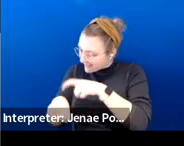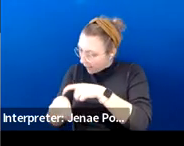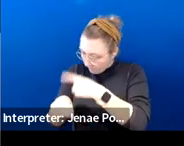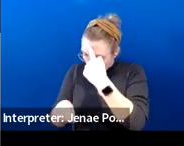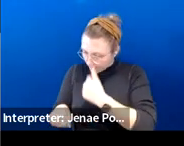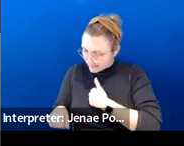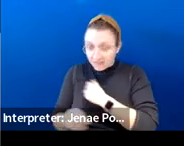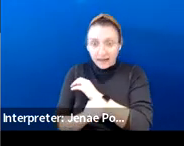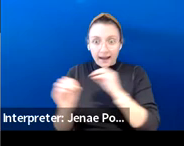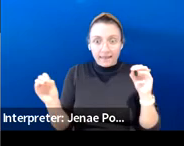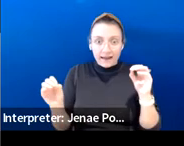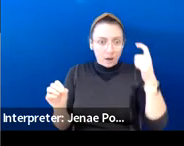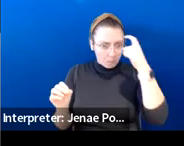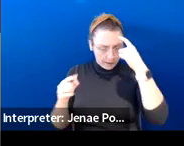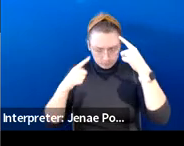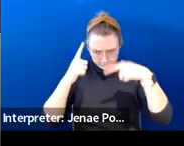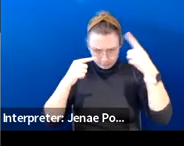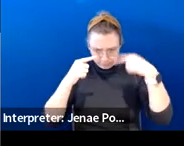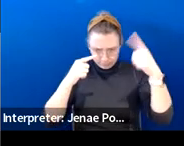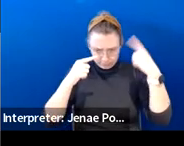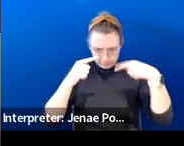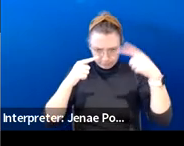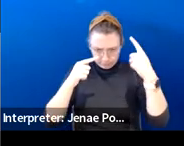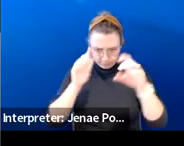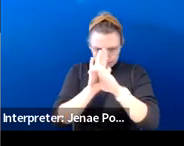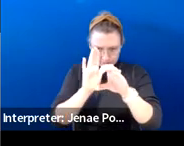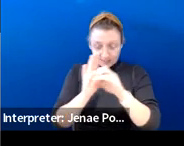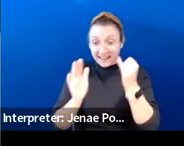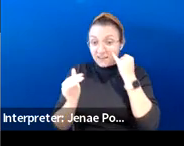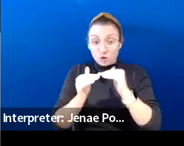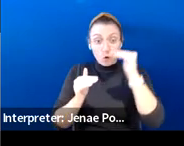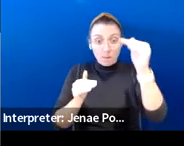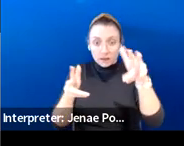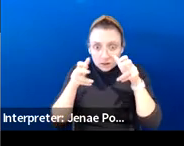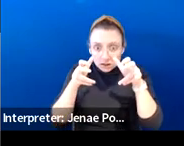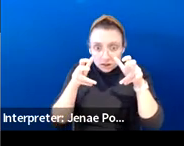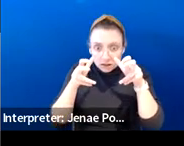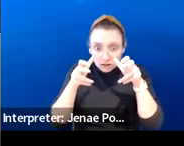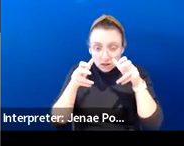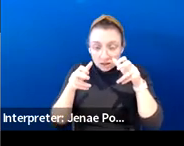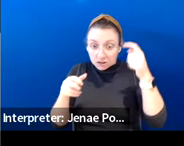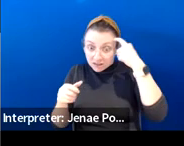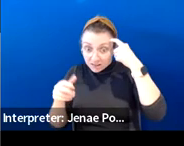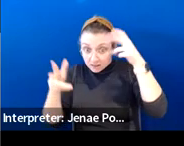Now our brains process images and we oversaturate our eyes and brains with images on the screen,